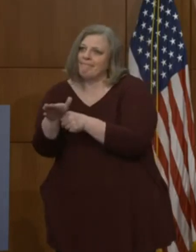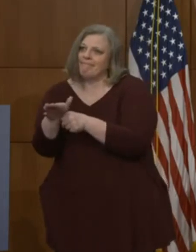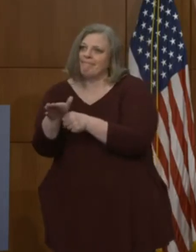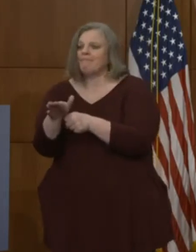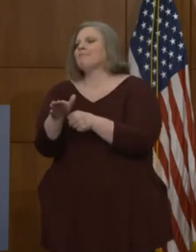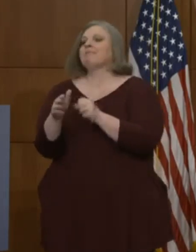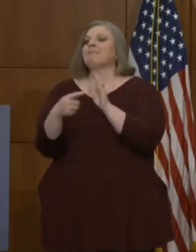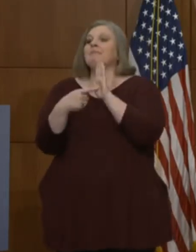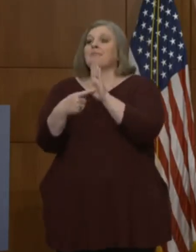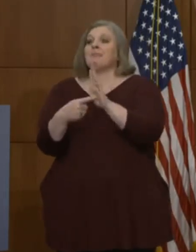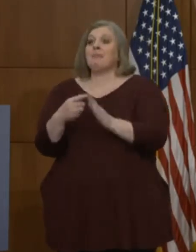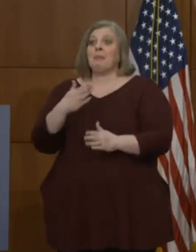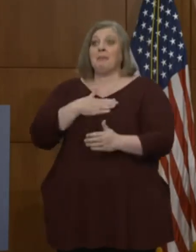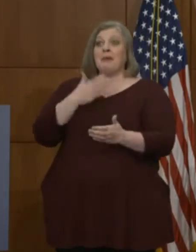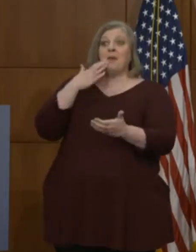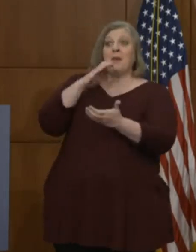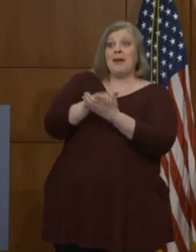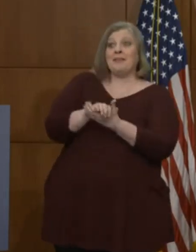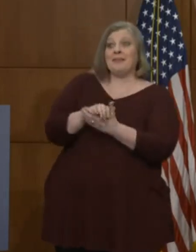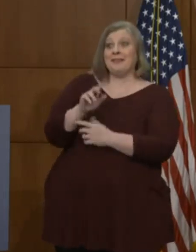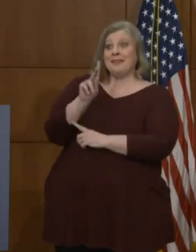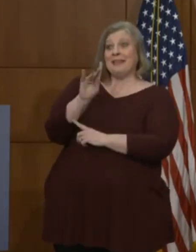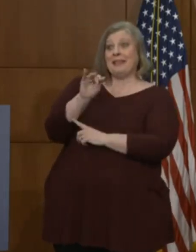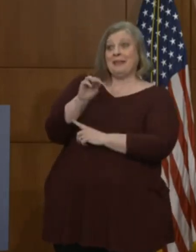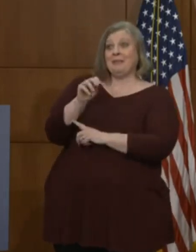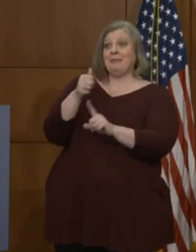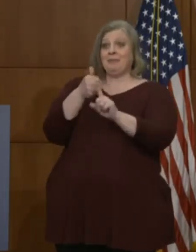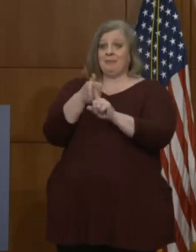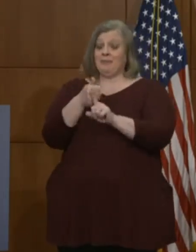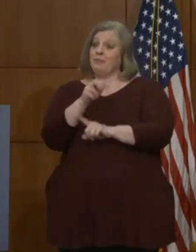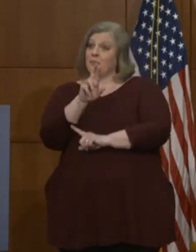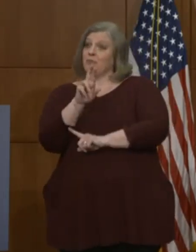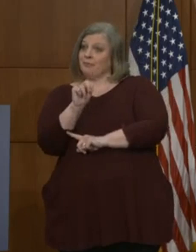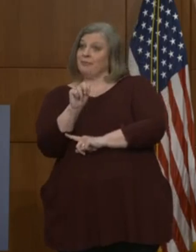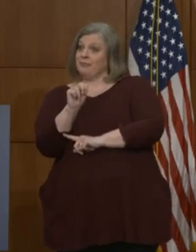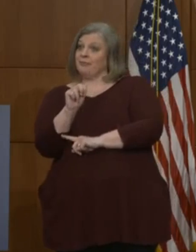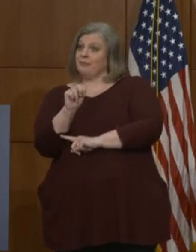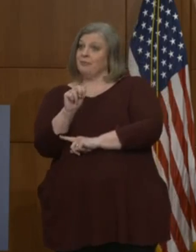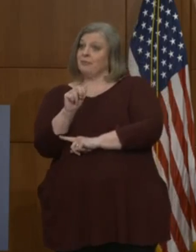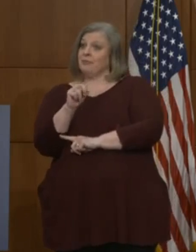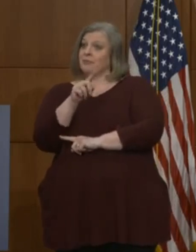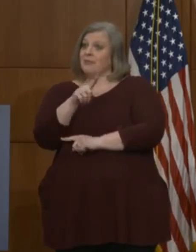REGISTERED. OTHER THAN FEW AND I’LL JUST GIVE THE EXAMPLE. OF I’LL JUST GIVE THE EXAMPLE. OF MY WIFE KIM IS A REGISTERED MY WIFE KIM IS A REGISTERED NURSE AND SHE IS IN A CLINICAL